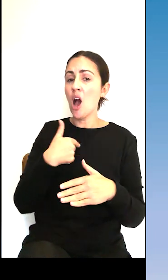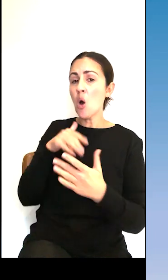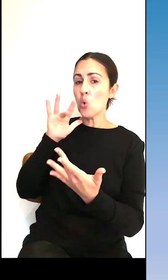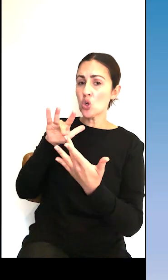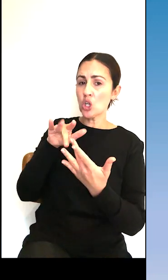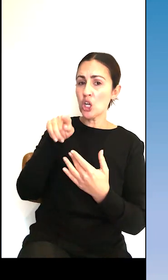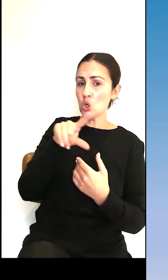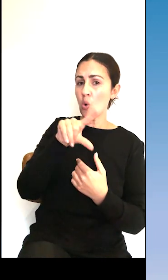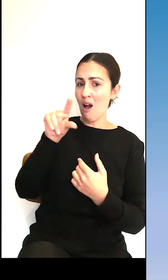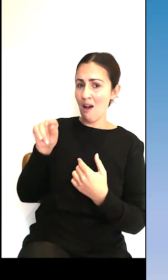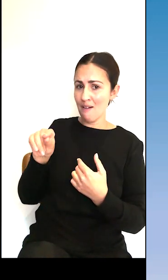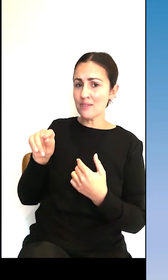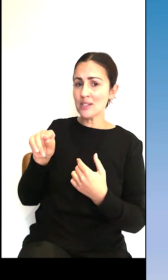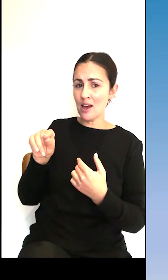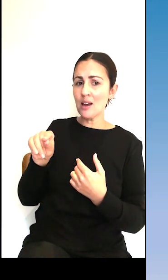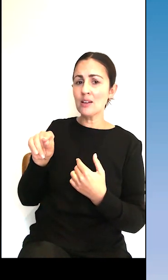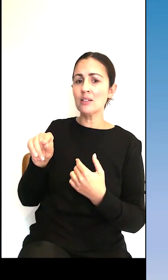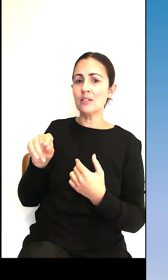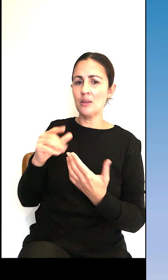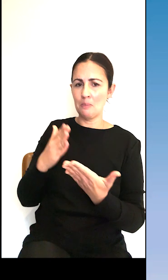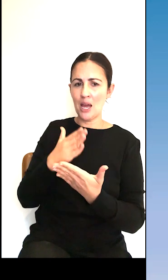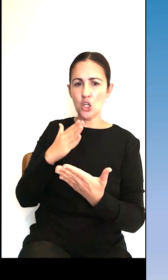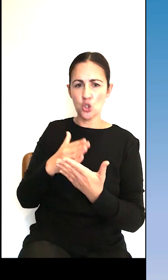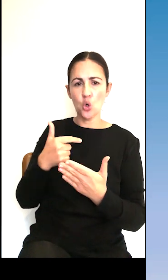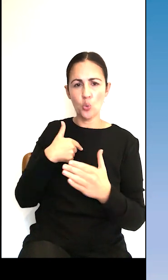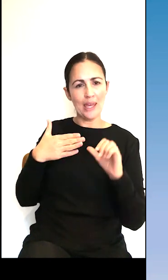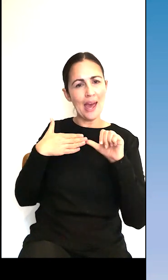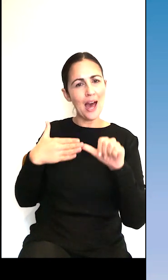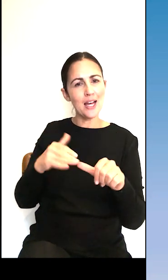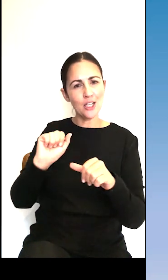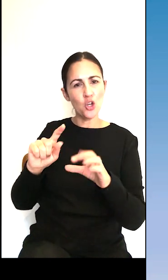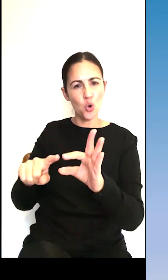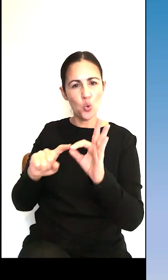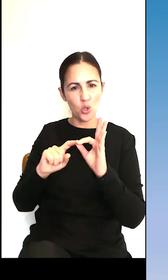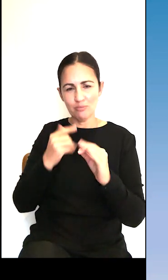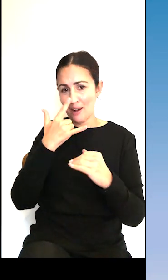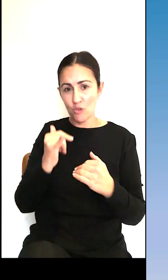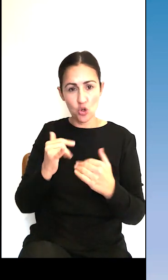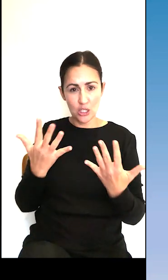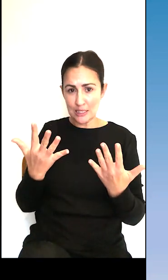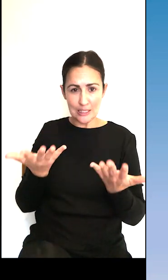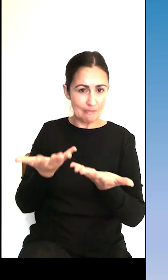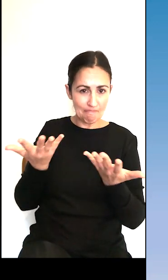whichever one of us is the right person, can make sure you get an answer to your question, so that know,